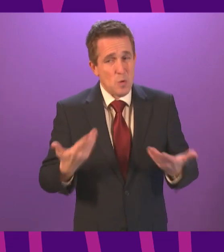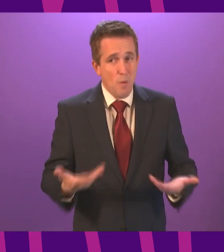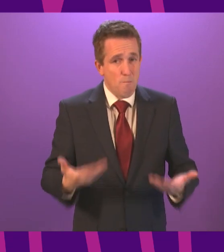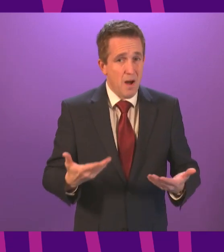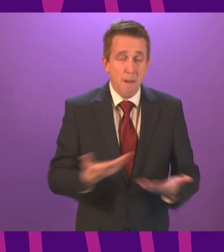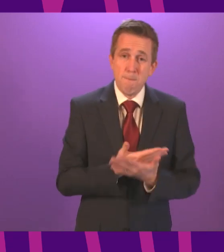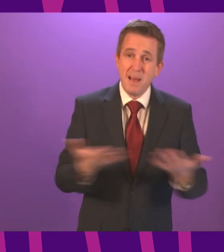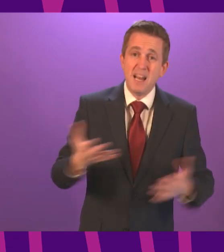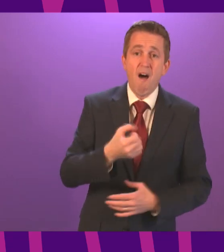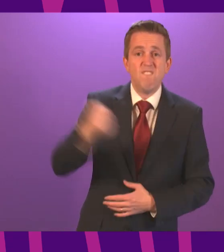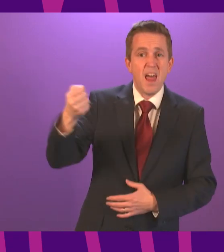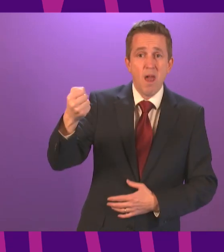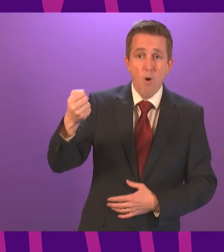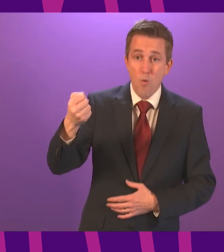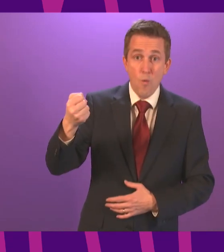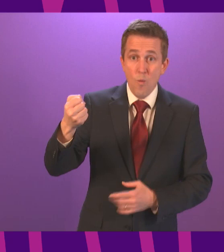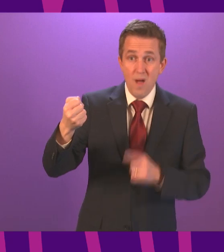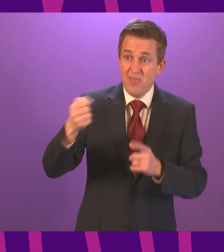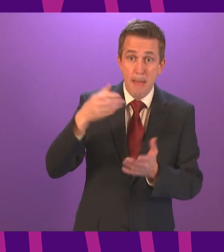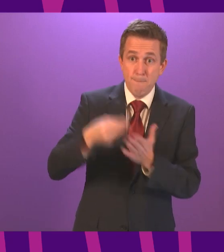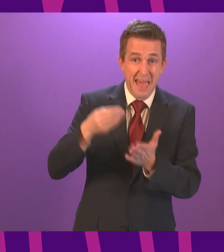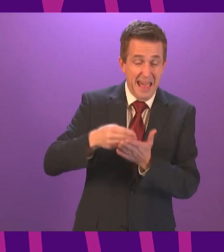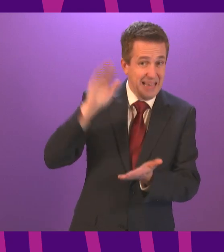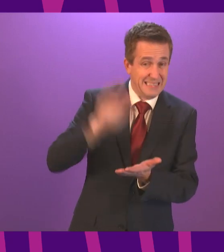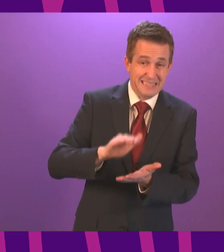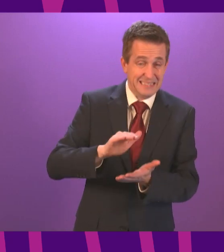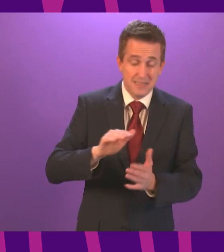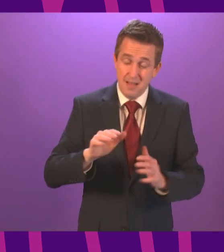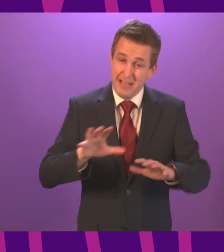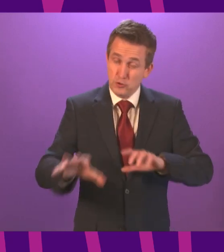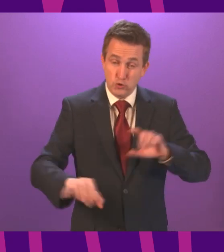that has been crippling for those on the lowest incomes. We all know that we are on the edge